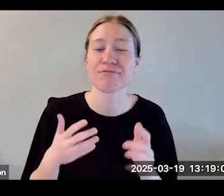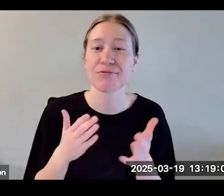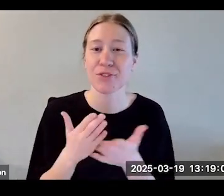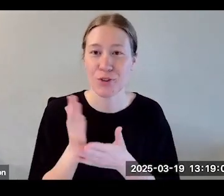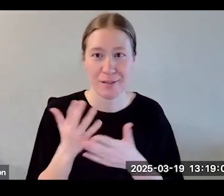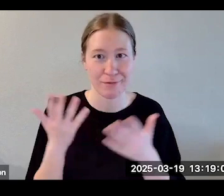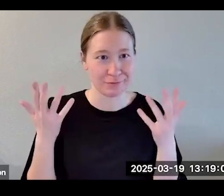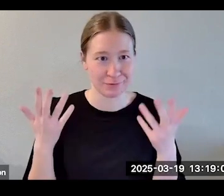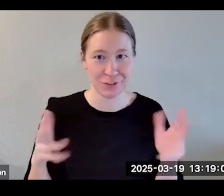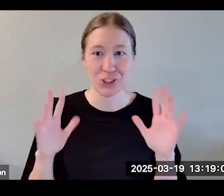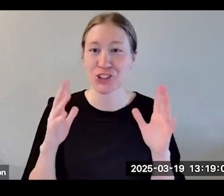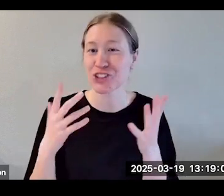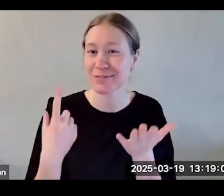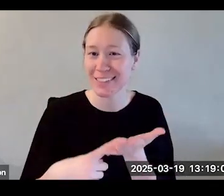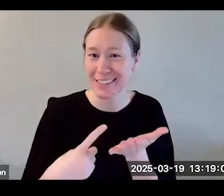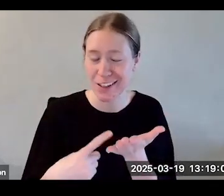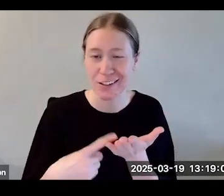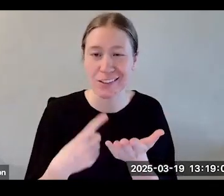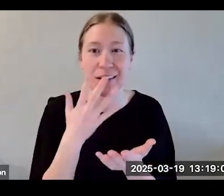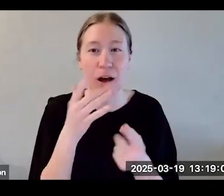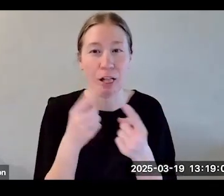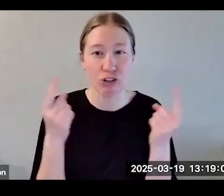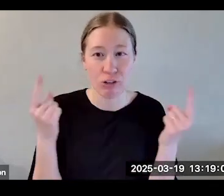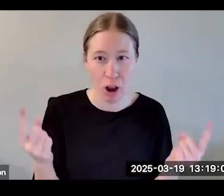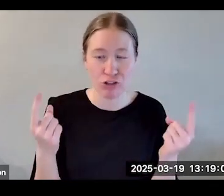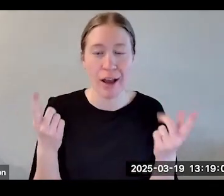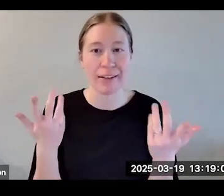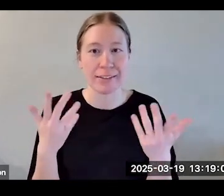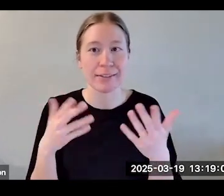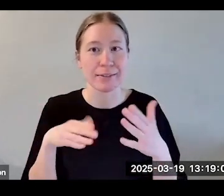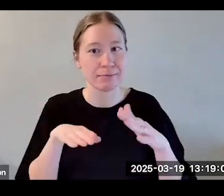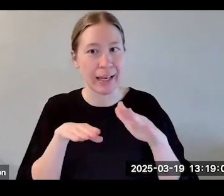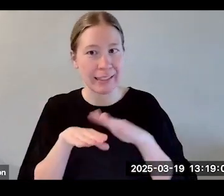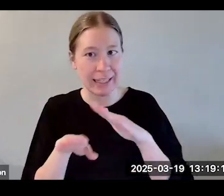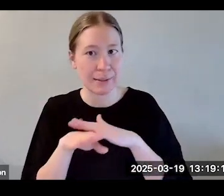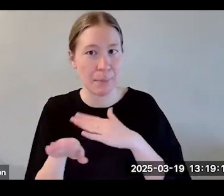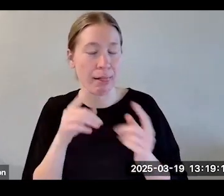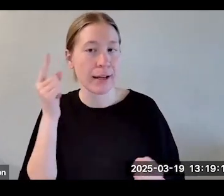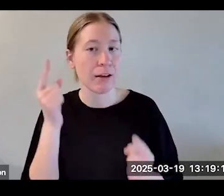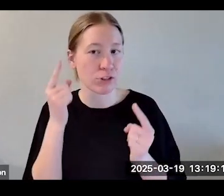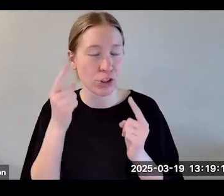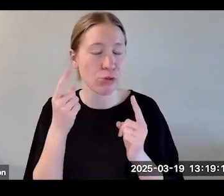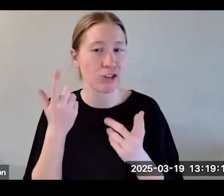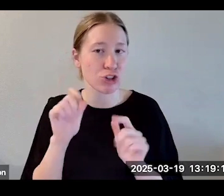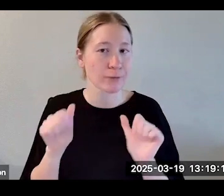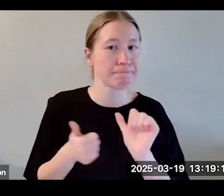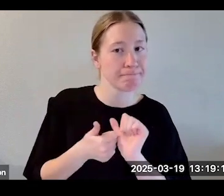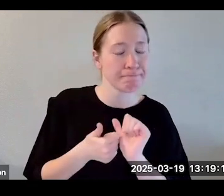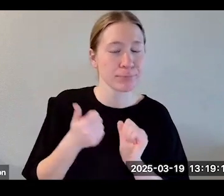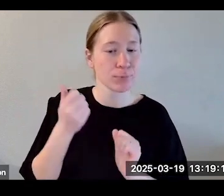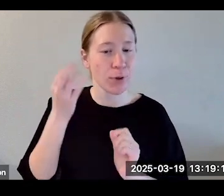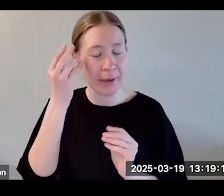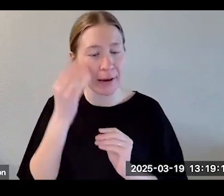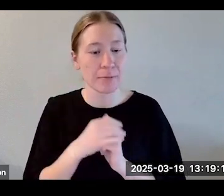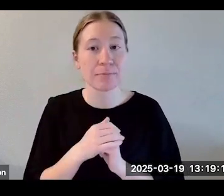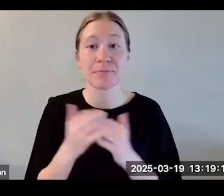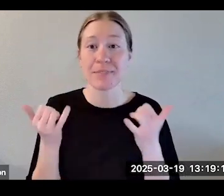as a general accessibility consideration here. So let's talk about color in documents.